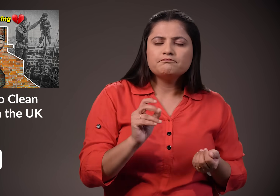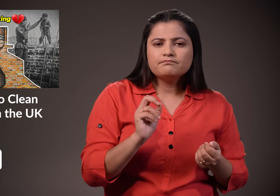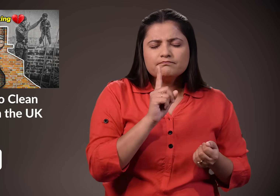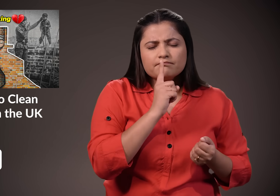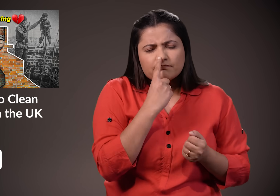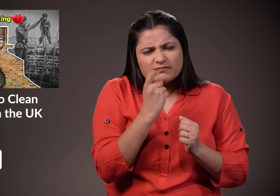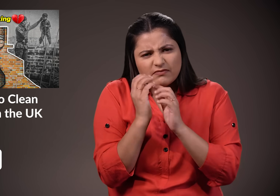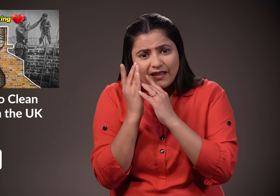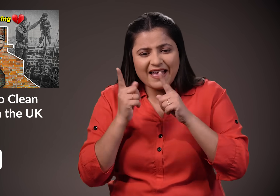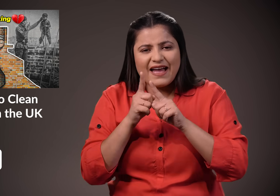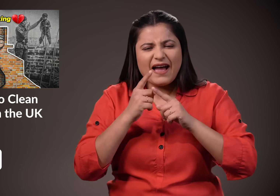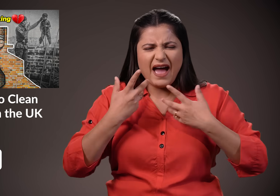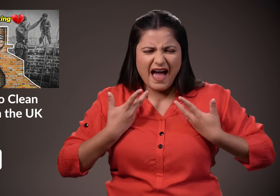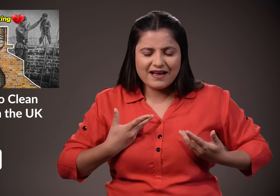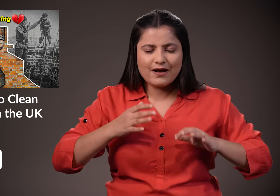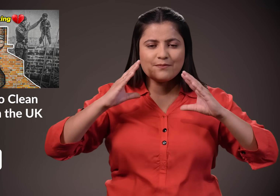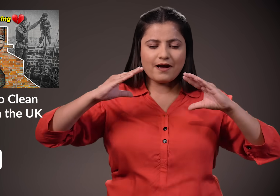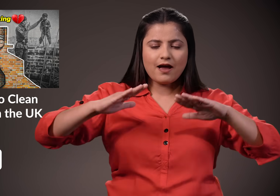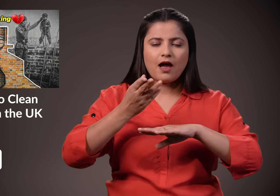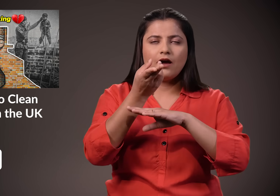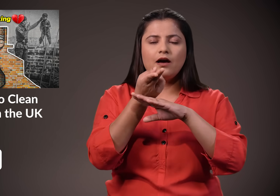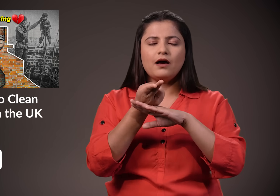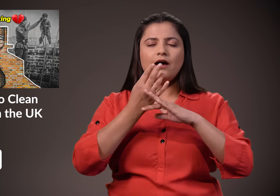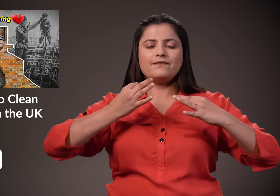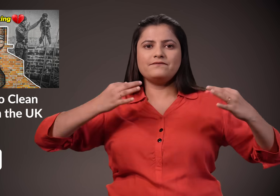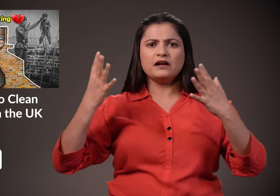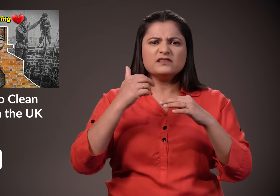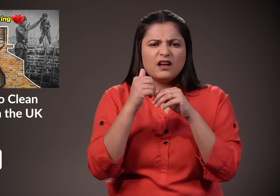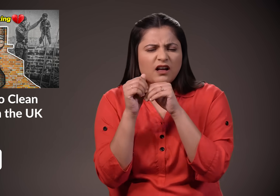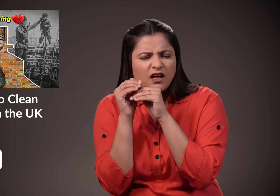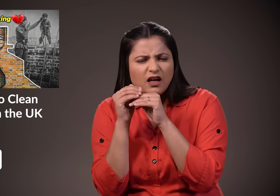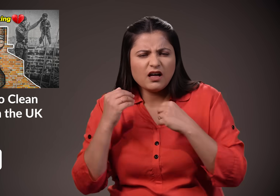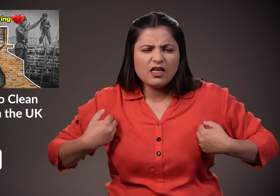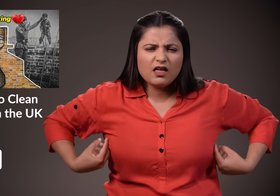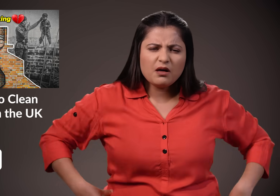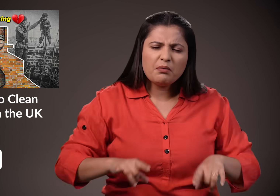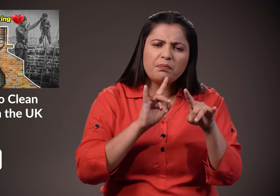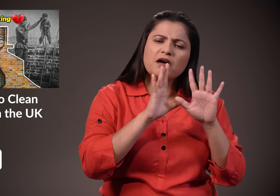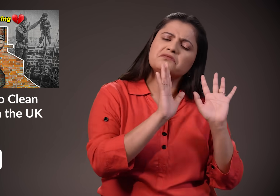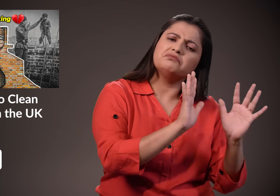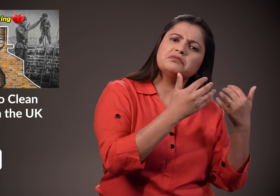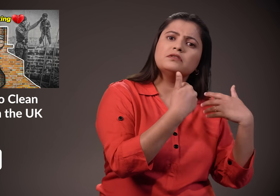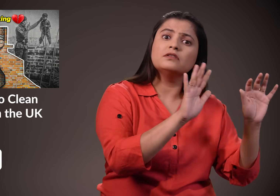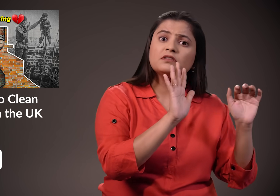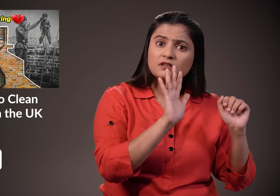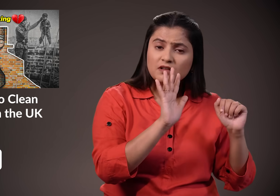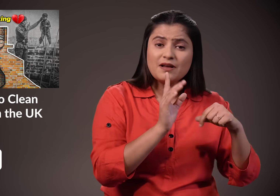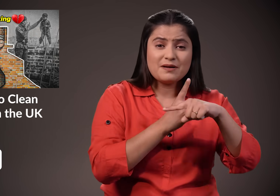They had to quietly accept the orders and despite the tiring work, they were not given comfortable bed or couch to sleep.